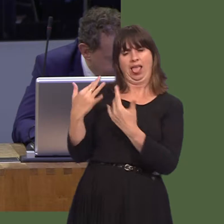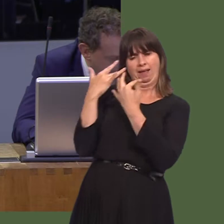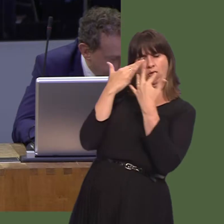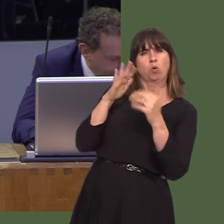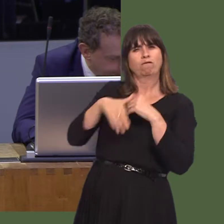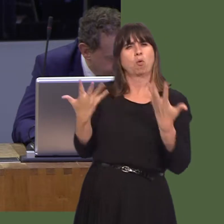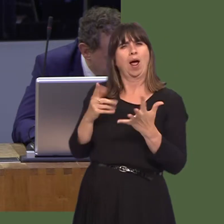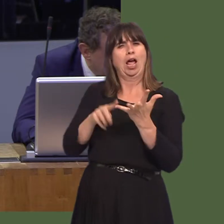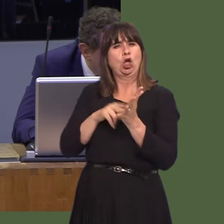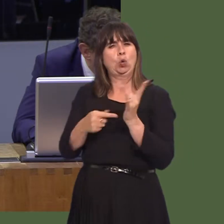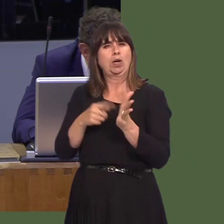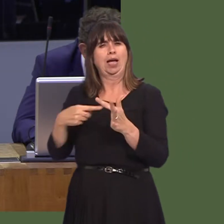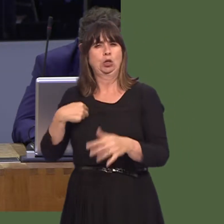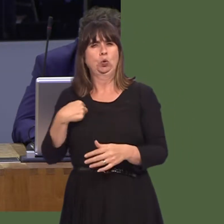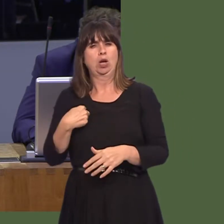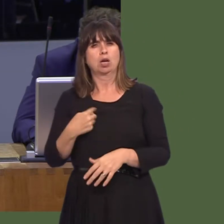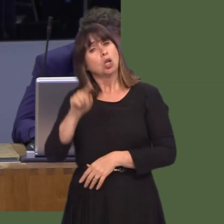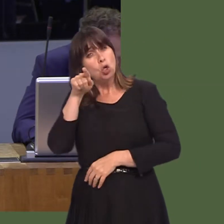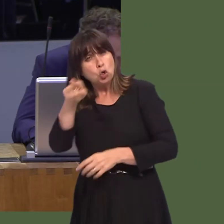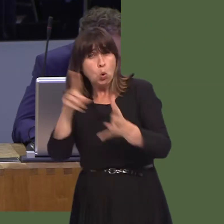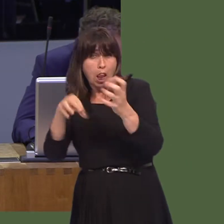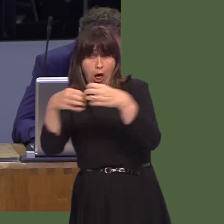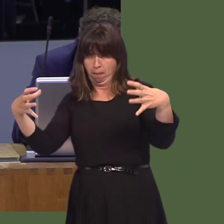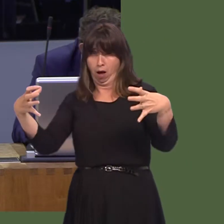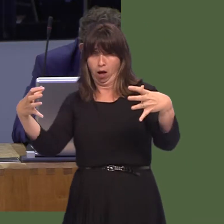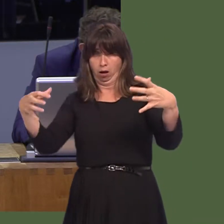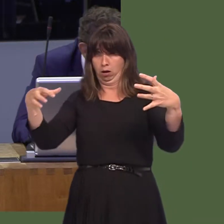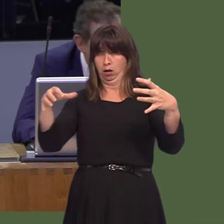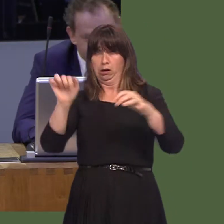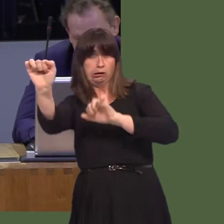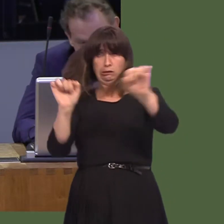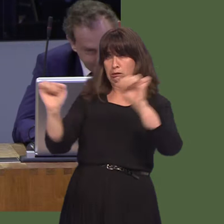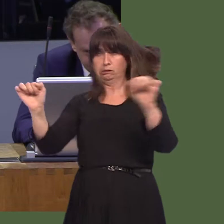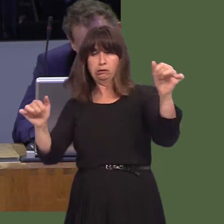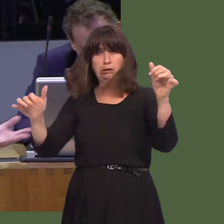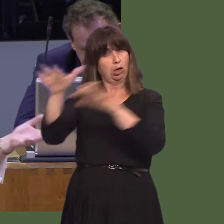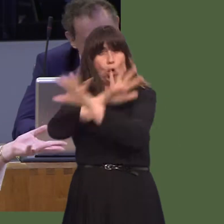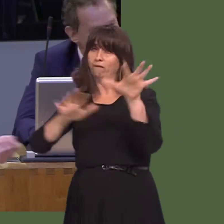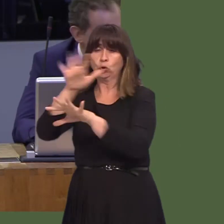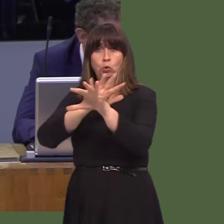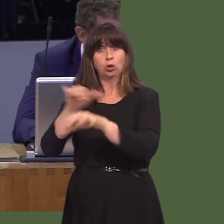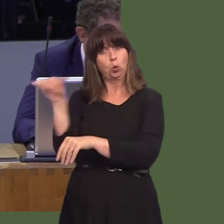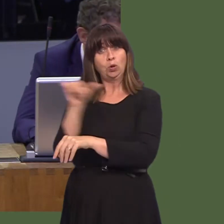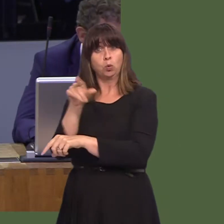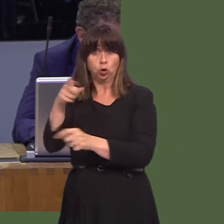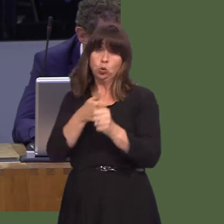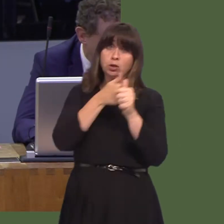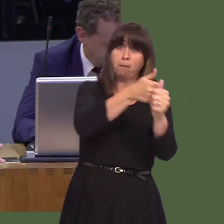First Minister, what is your party's position on Brexit? Is it the position that you outlined with the leader of Plaid Cymru?